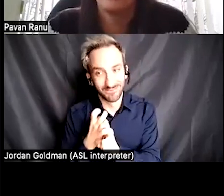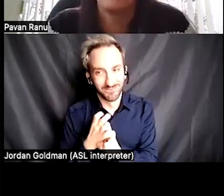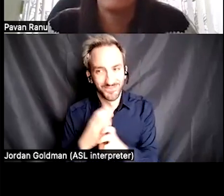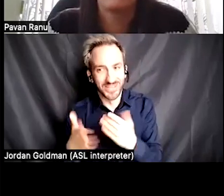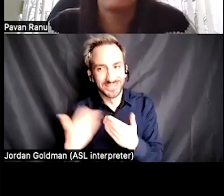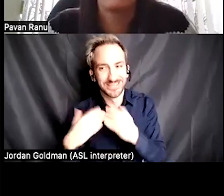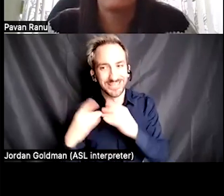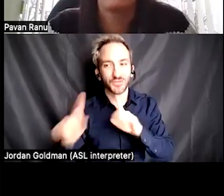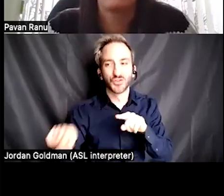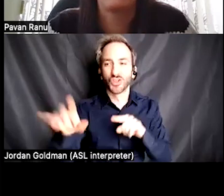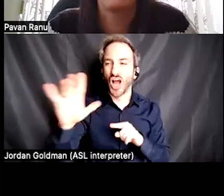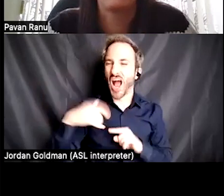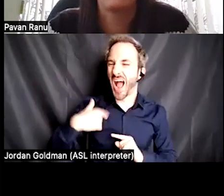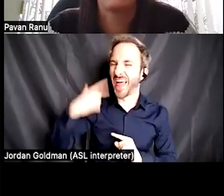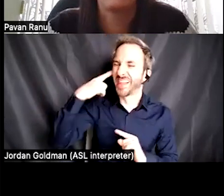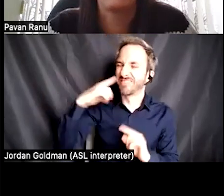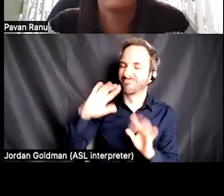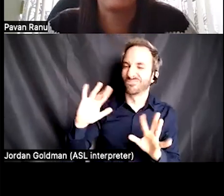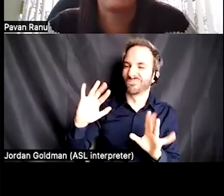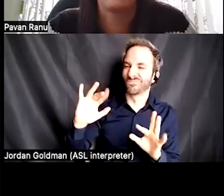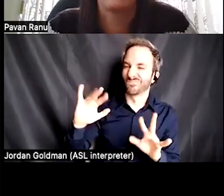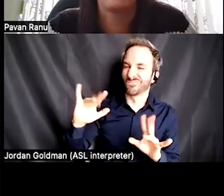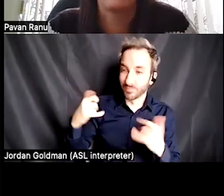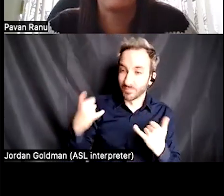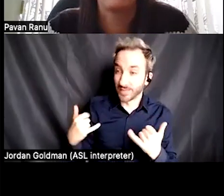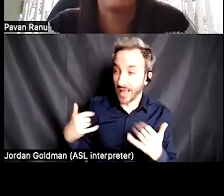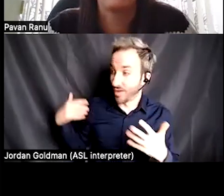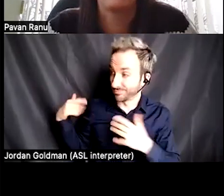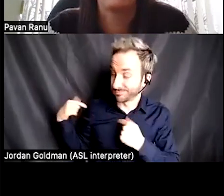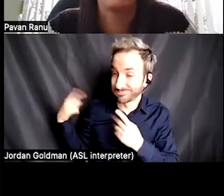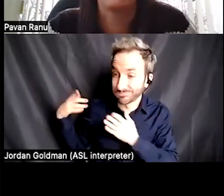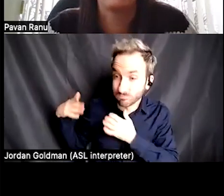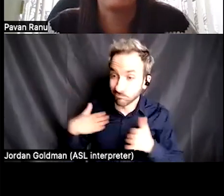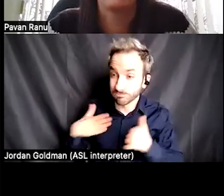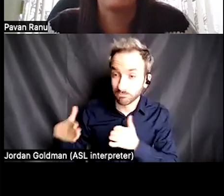actually the direction we're seeing things moving towards embracing imperfections,